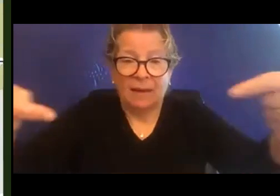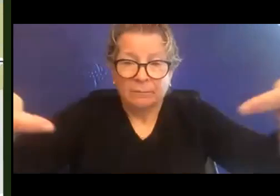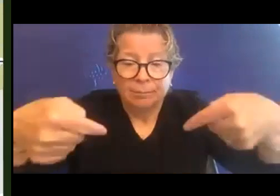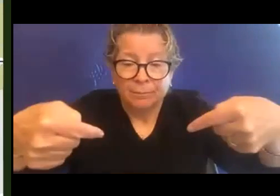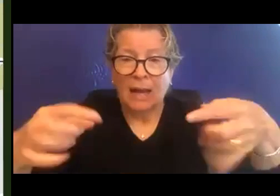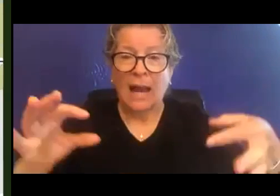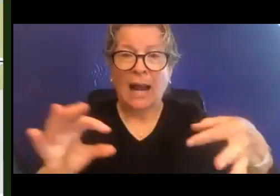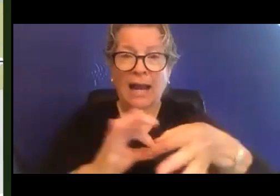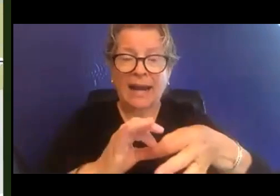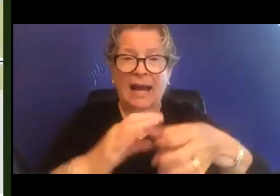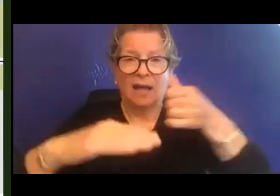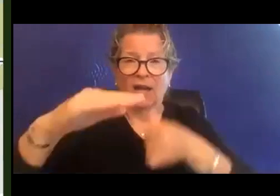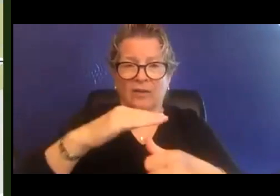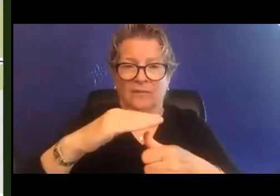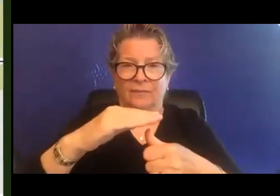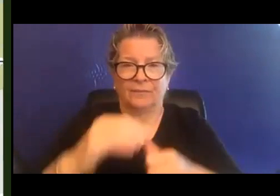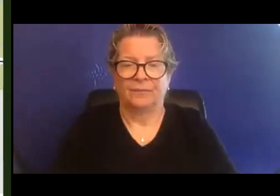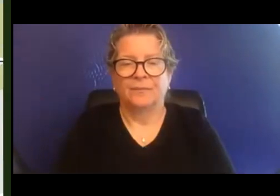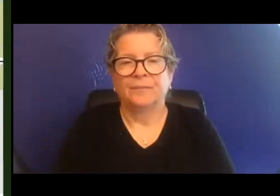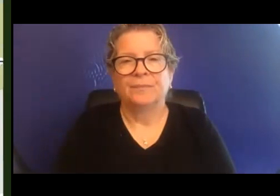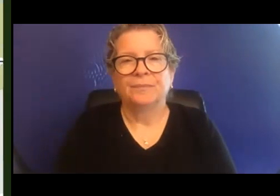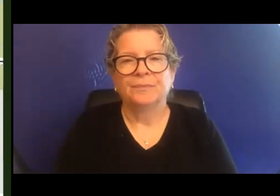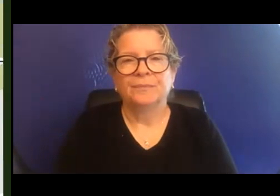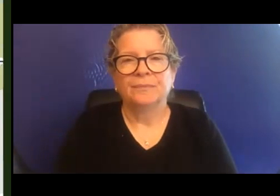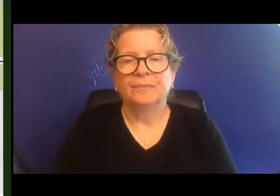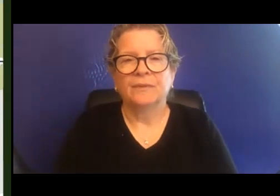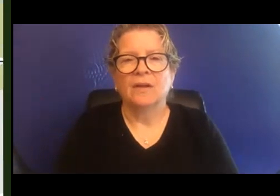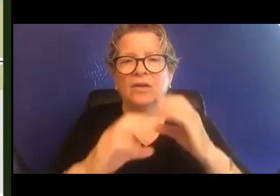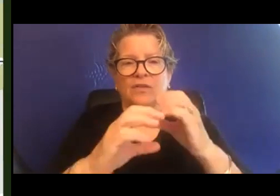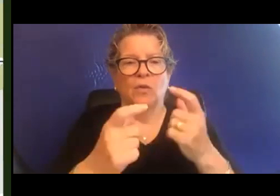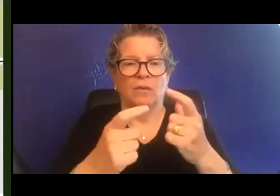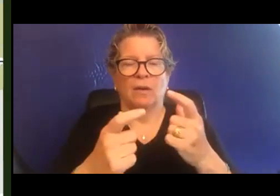here and connects into our larger tunneled pipe here.